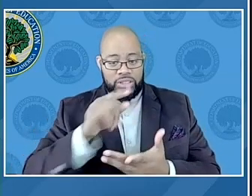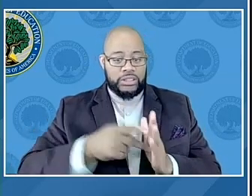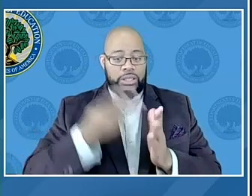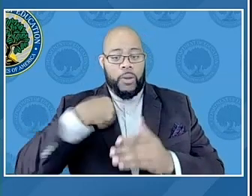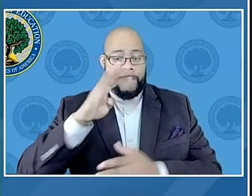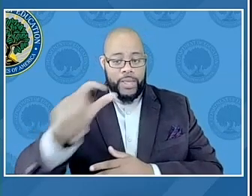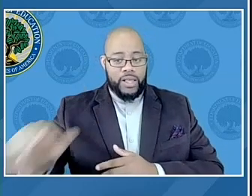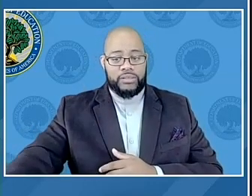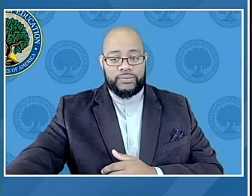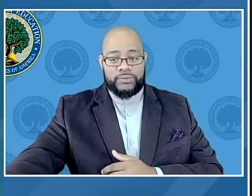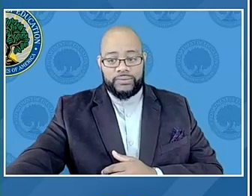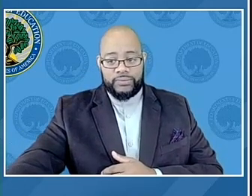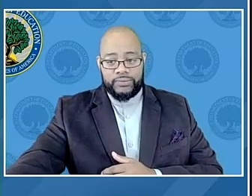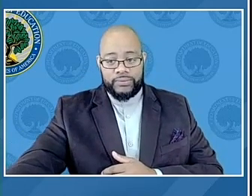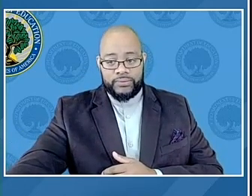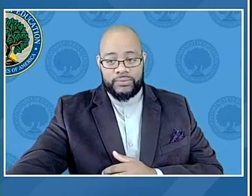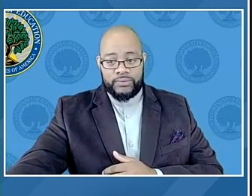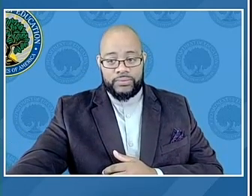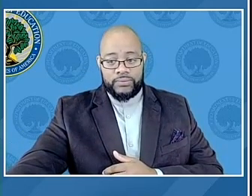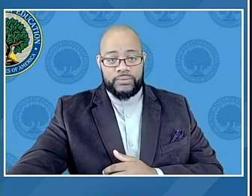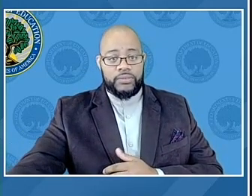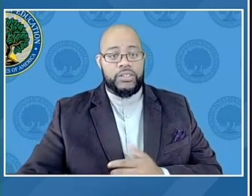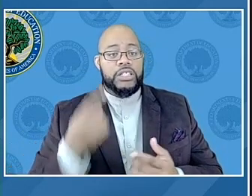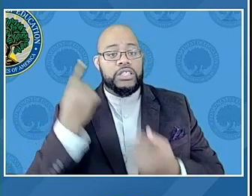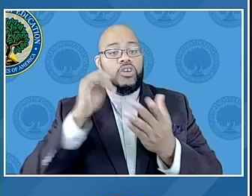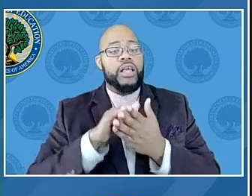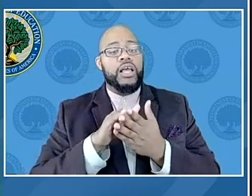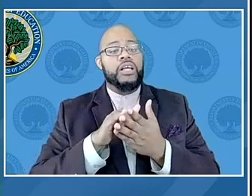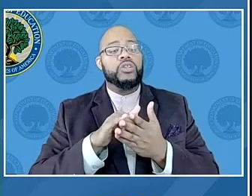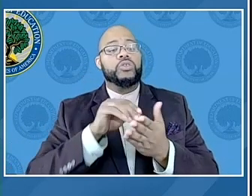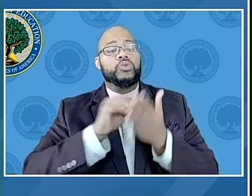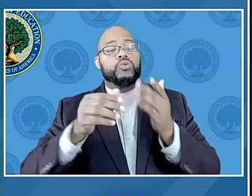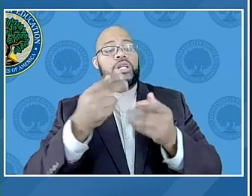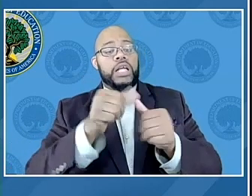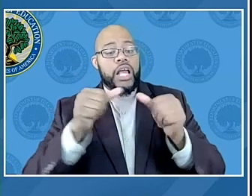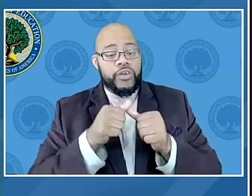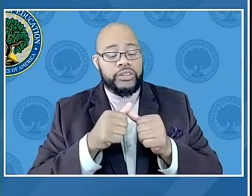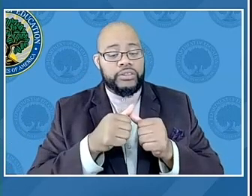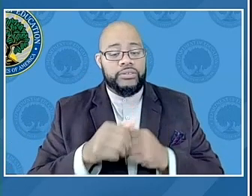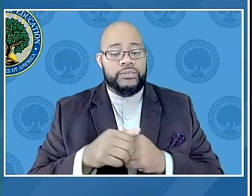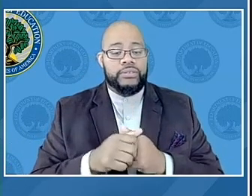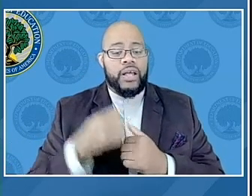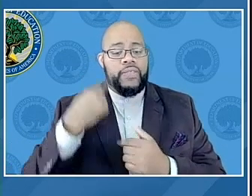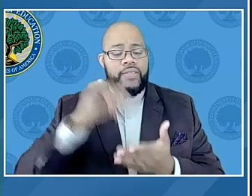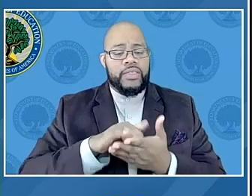So, just consideration in those two areas. I think ultimately and I heard this